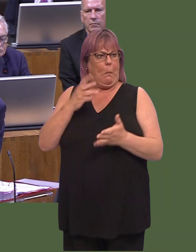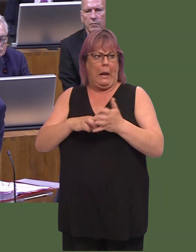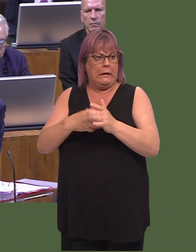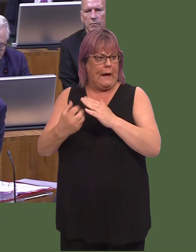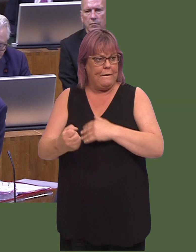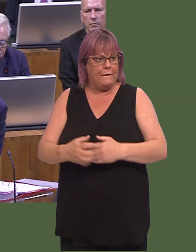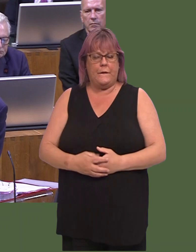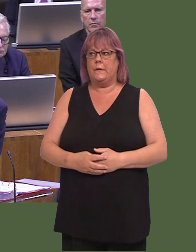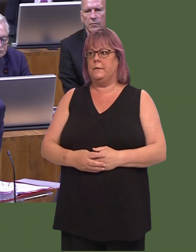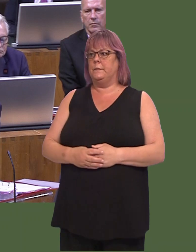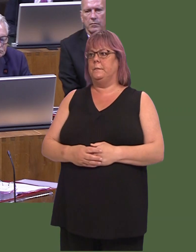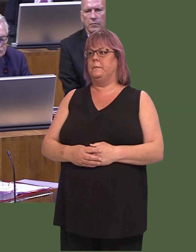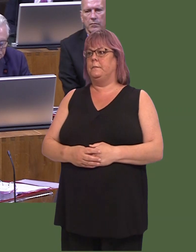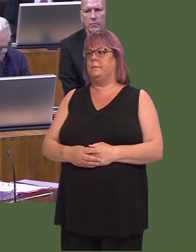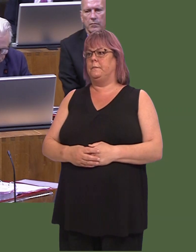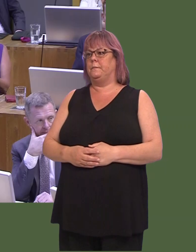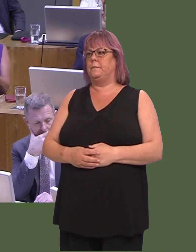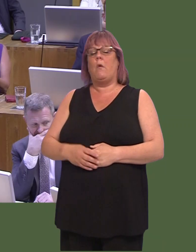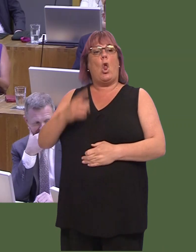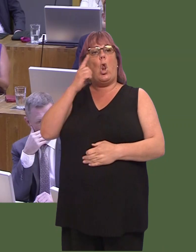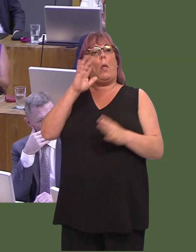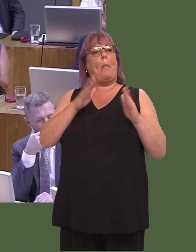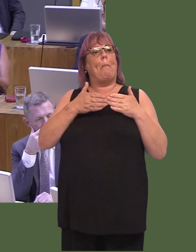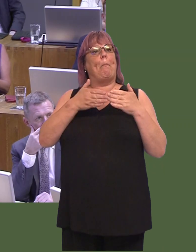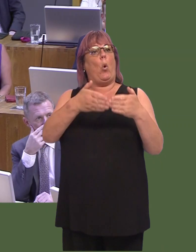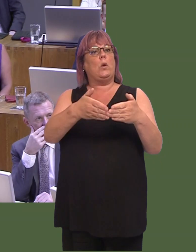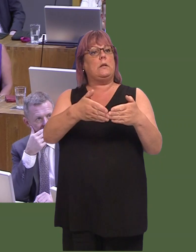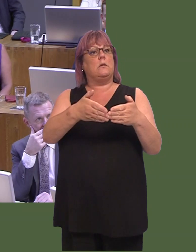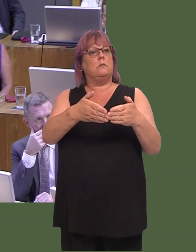There are no plans at all for it. Let's look, for example, at the ports.